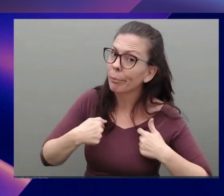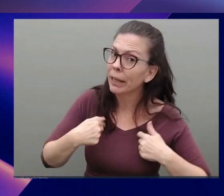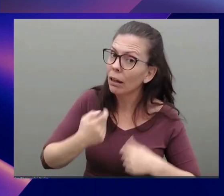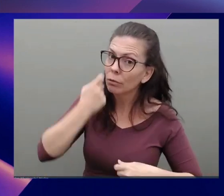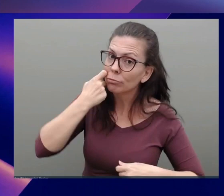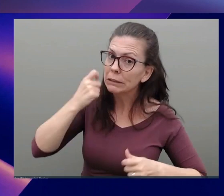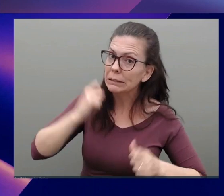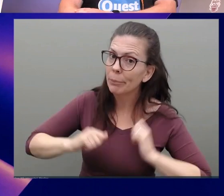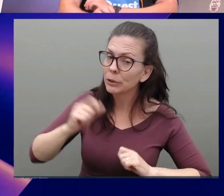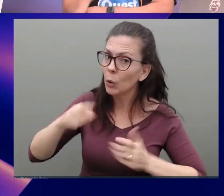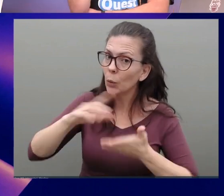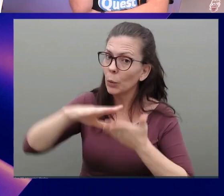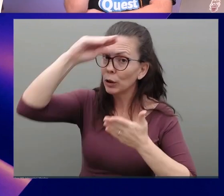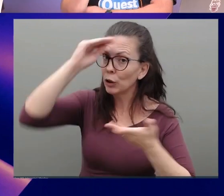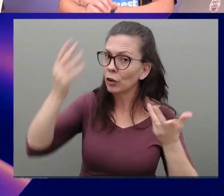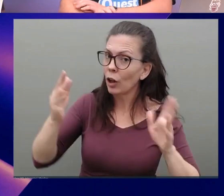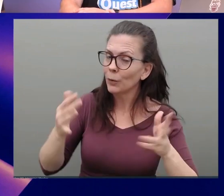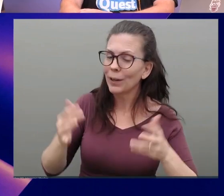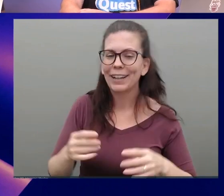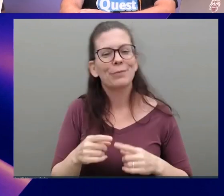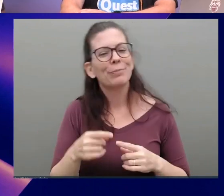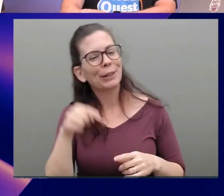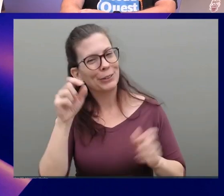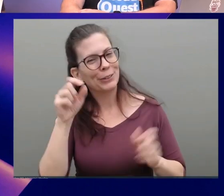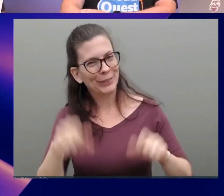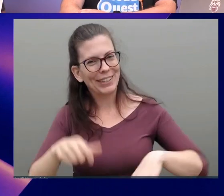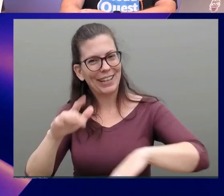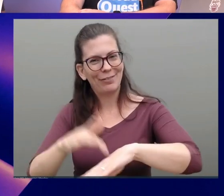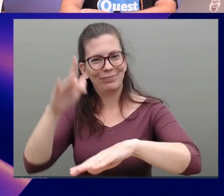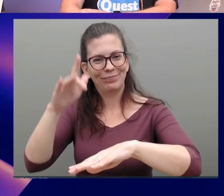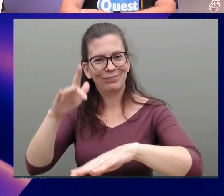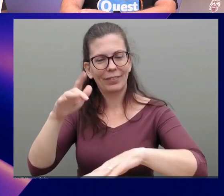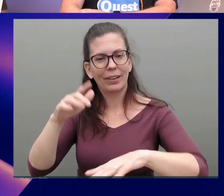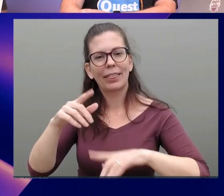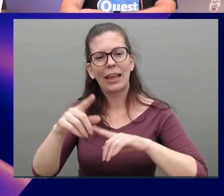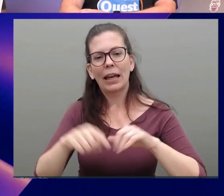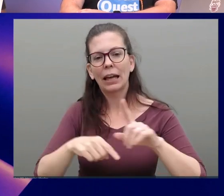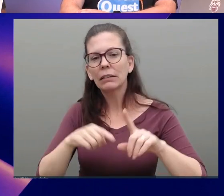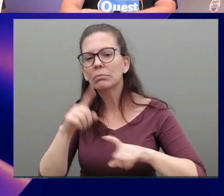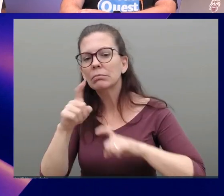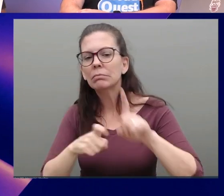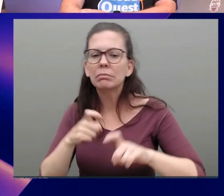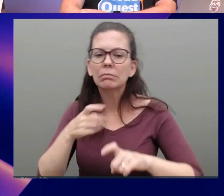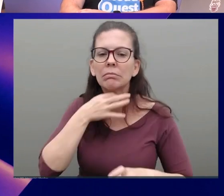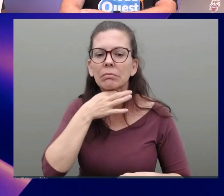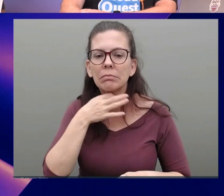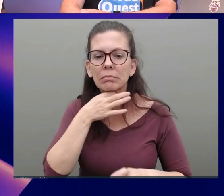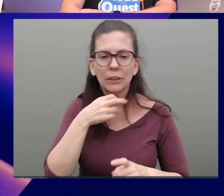But in any case, you can always hit the interrogation mark and you can see instructions for that, right?